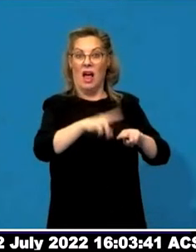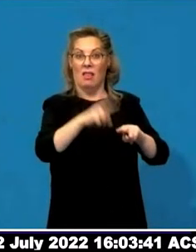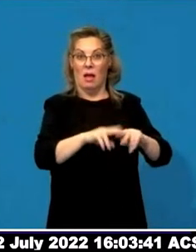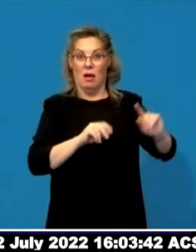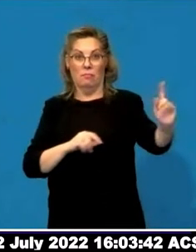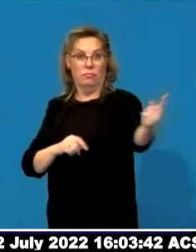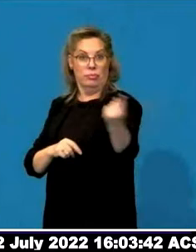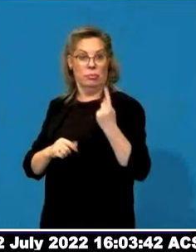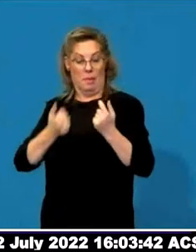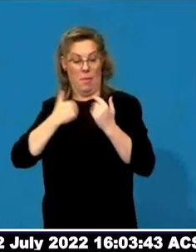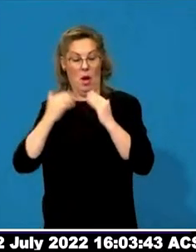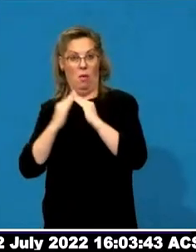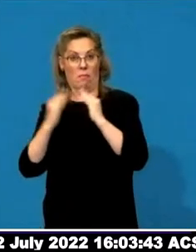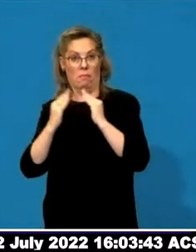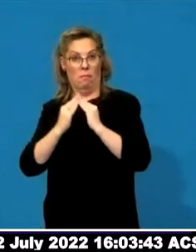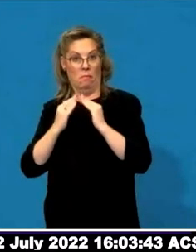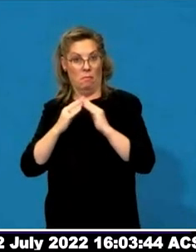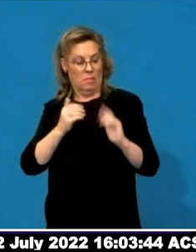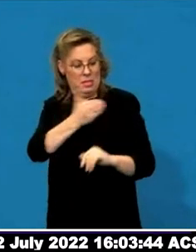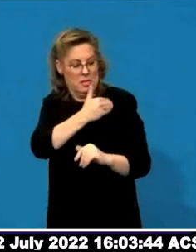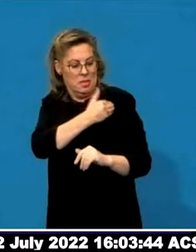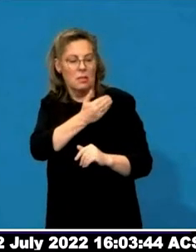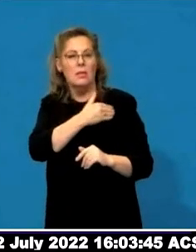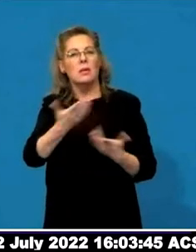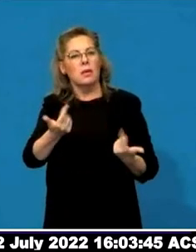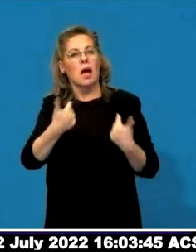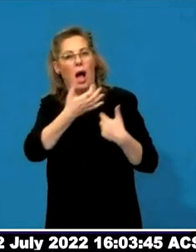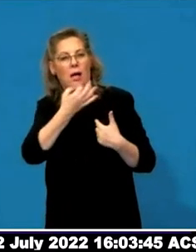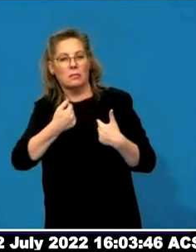He asked me about Simeon medication.